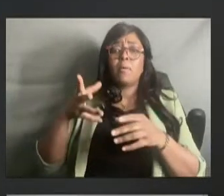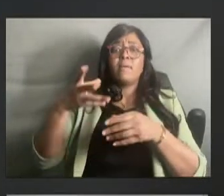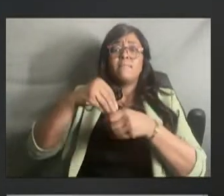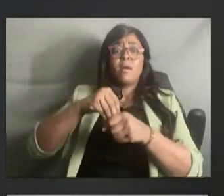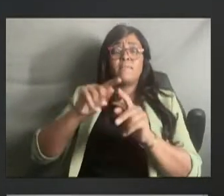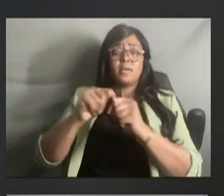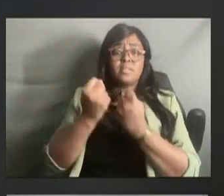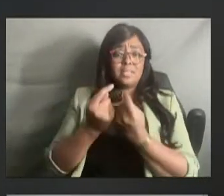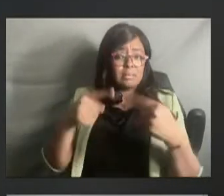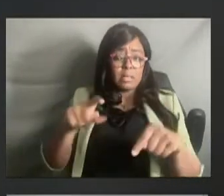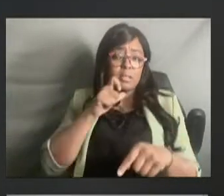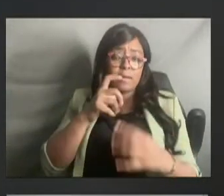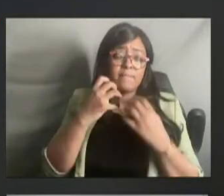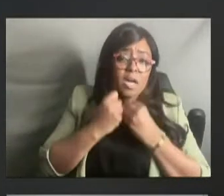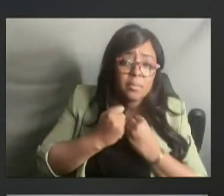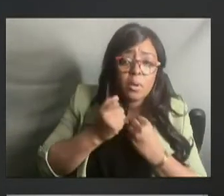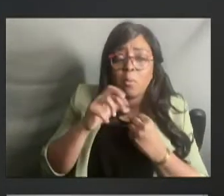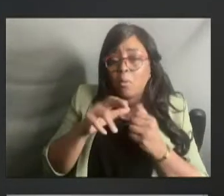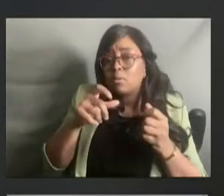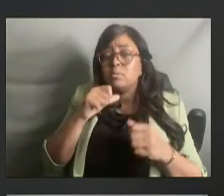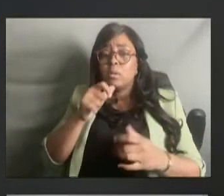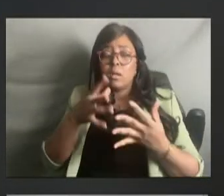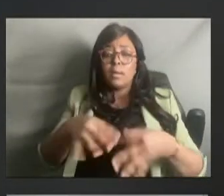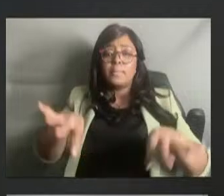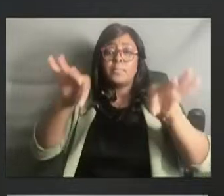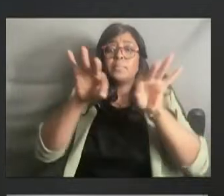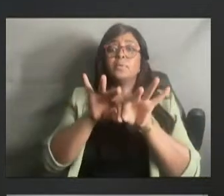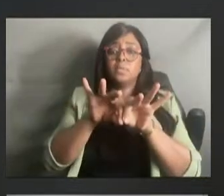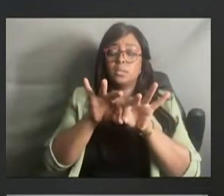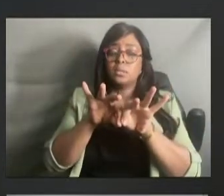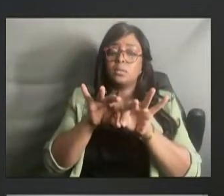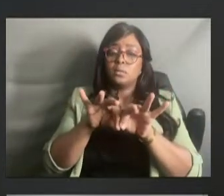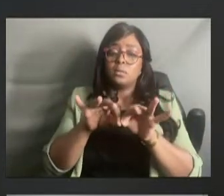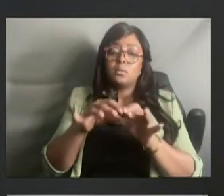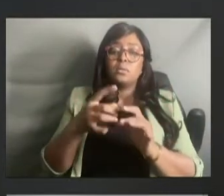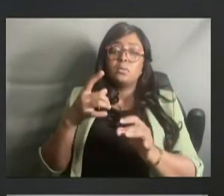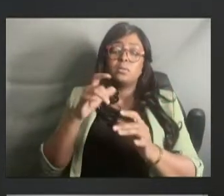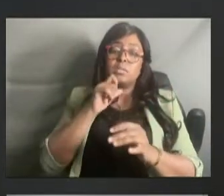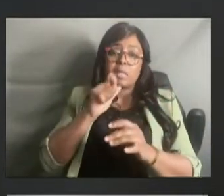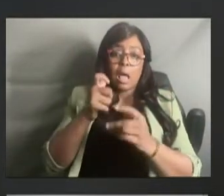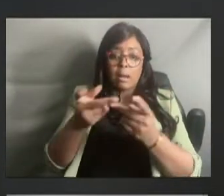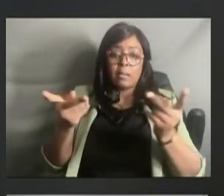restructuring, it doesn't mean that the folks on our team